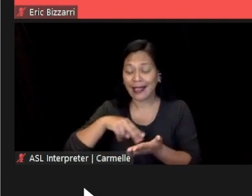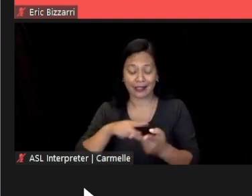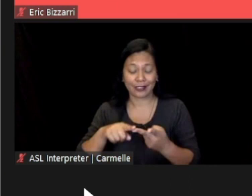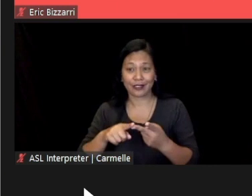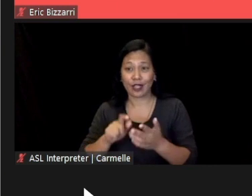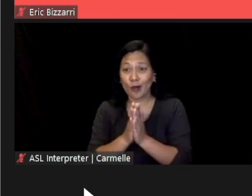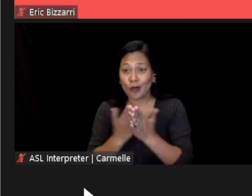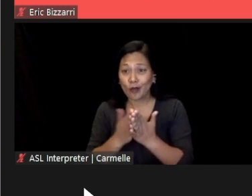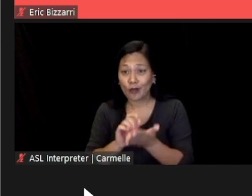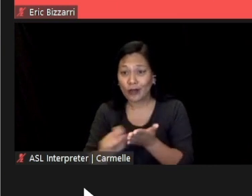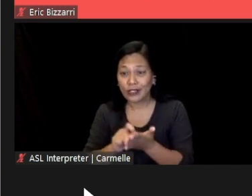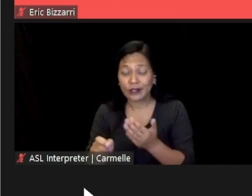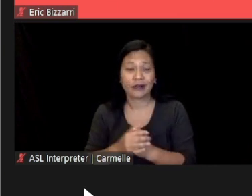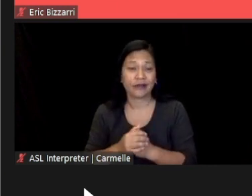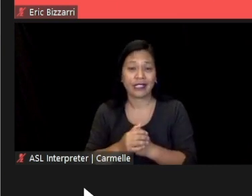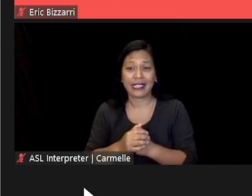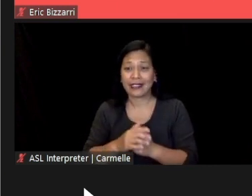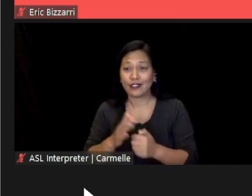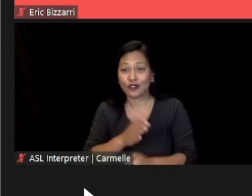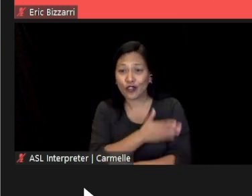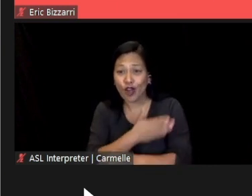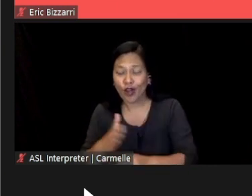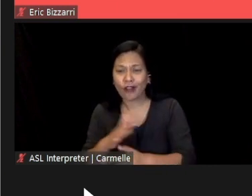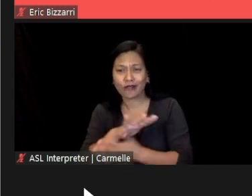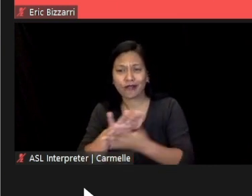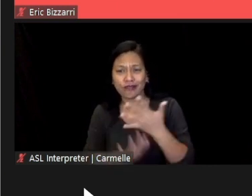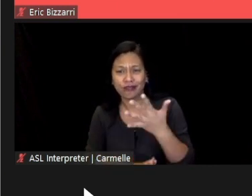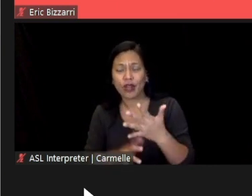Like we're looking for as wide a definition of culture as possible.